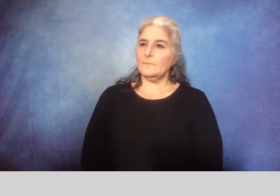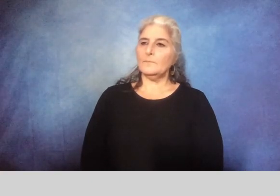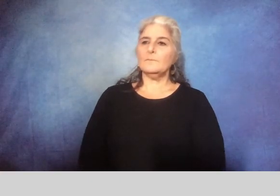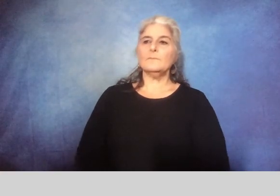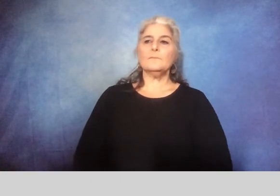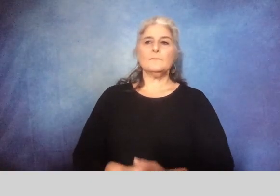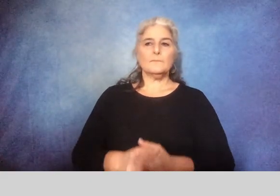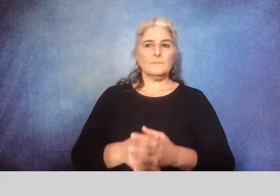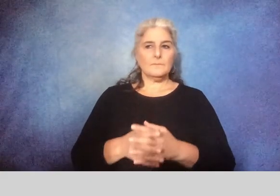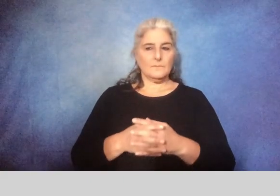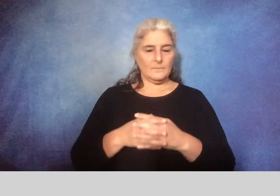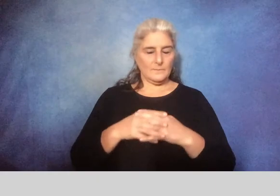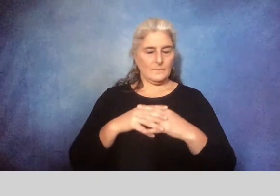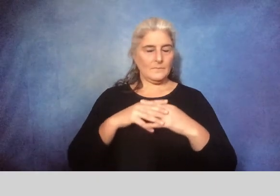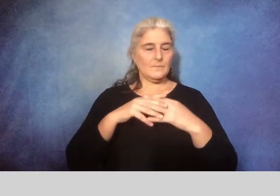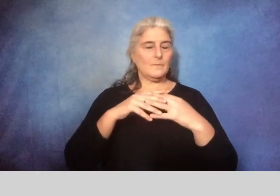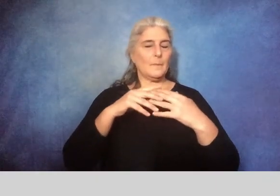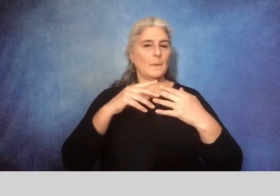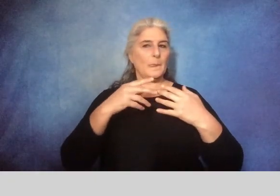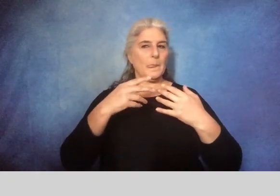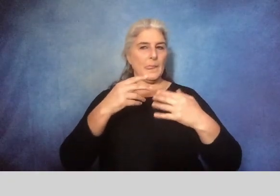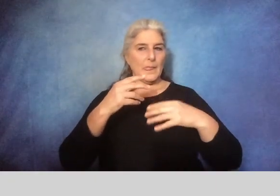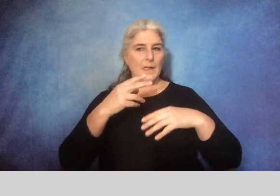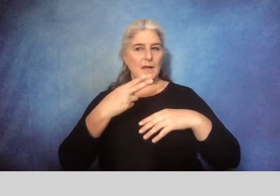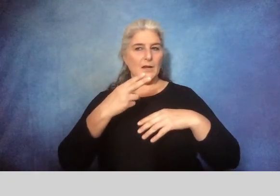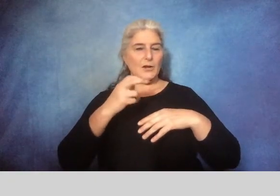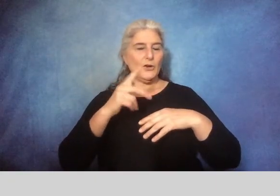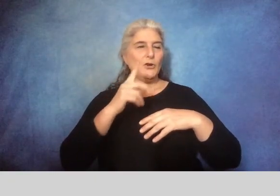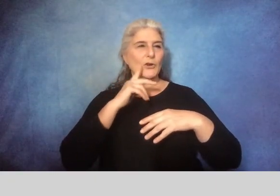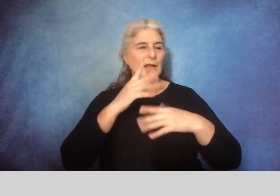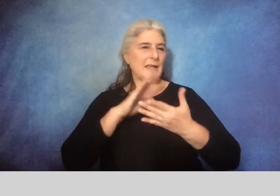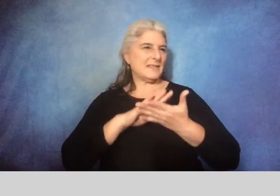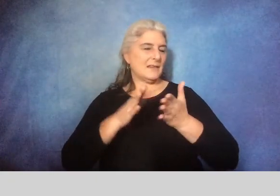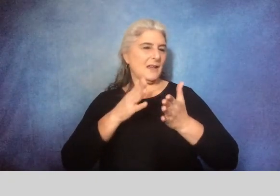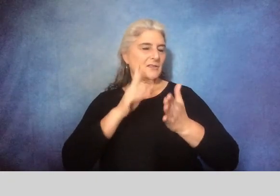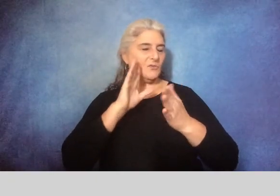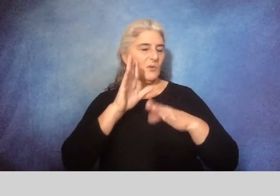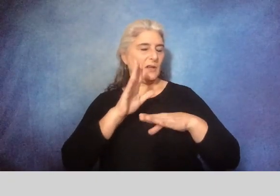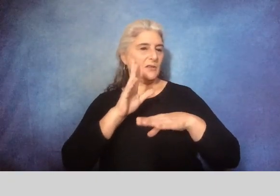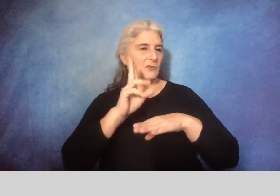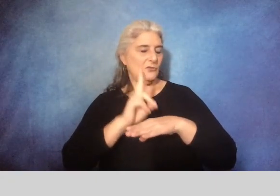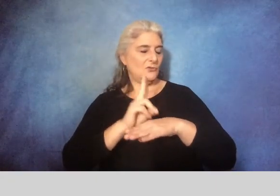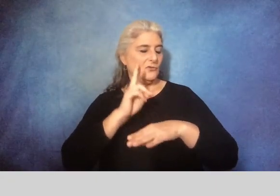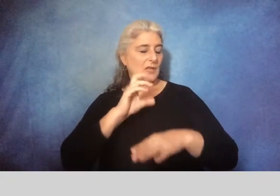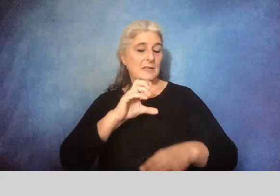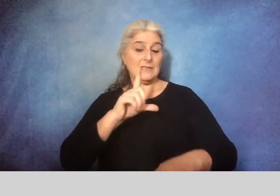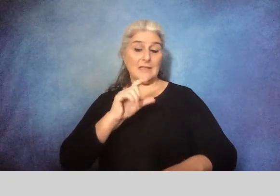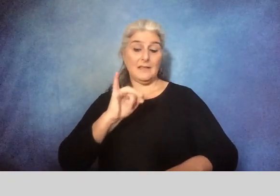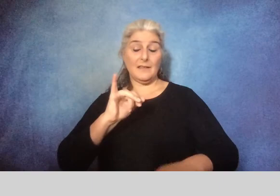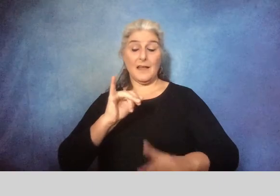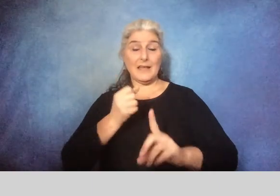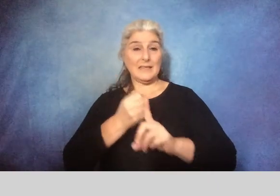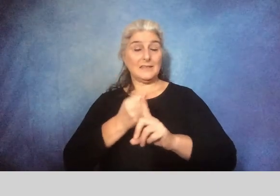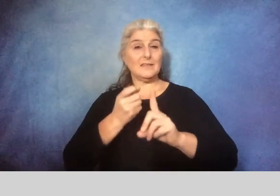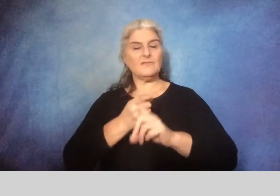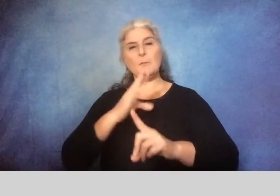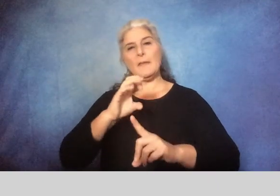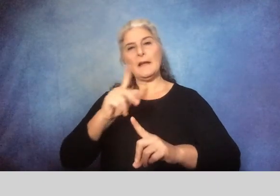Since click provides a nice way to test the command line application, I'm using CLI runner instance from the click library.